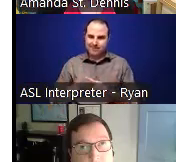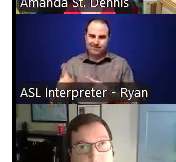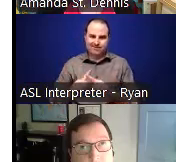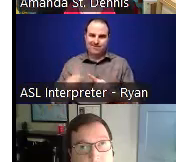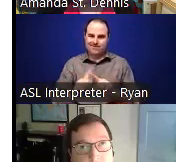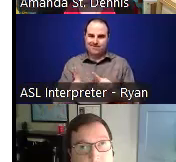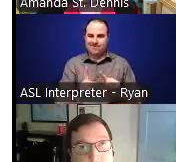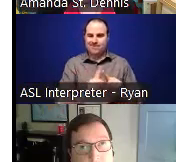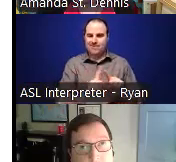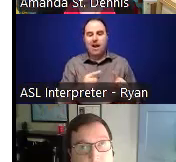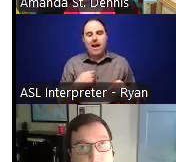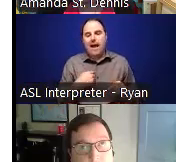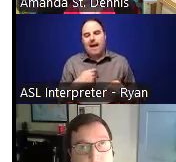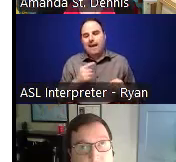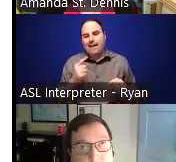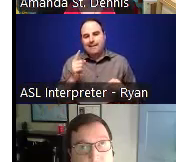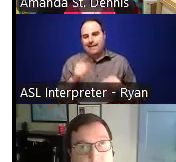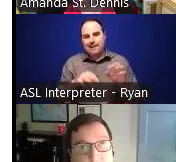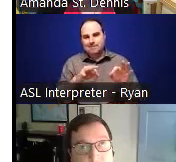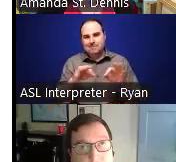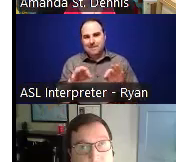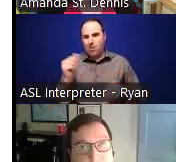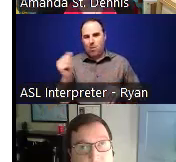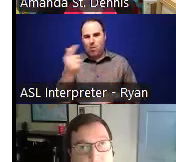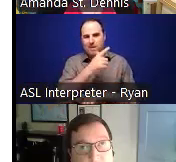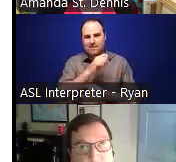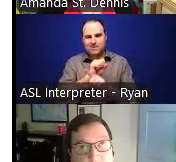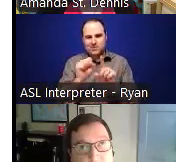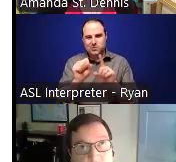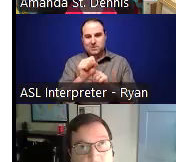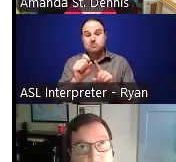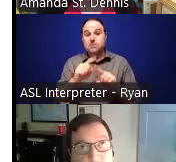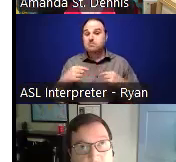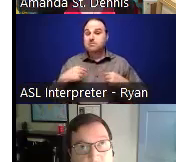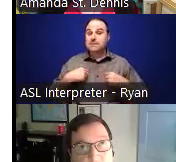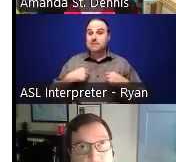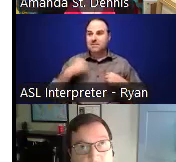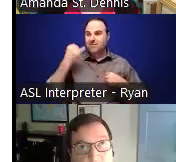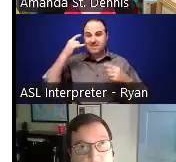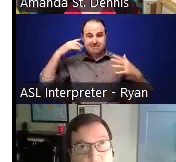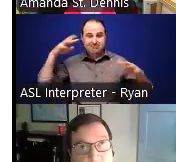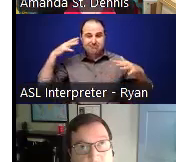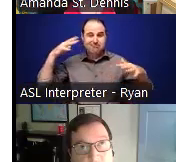speak for everyone, but I can speak for myself that when it gets too loud, too noisy, too hot,